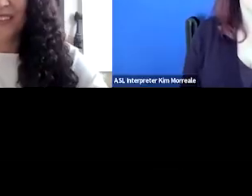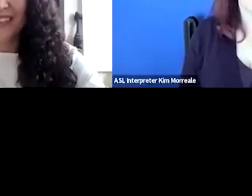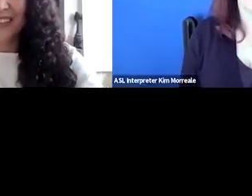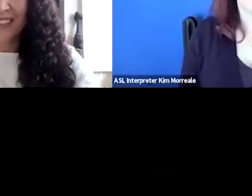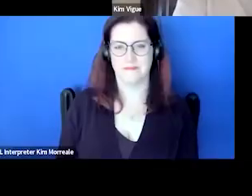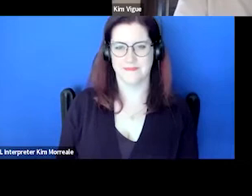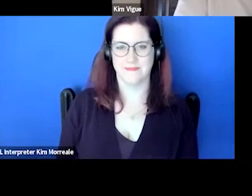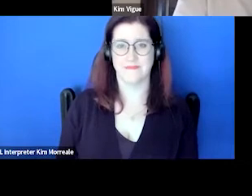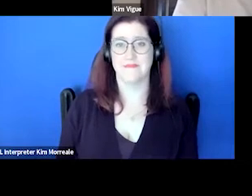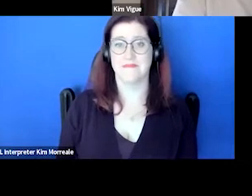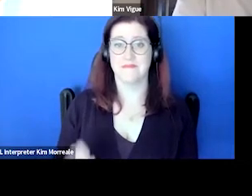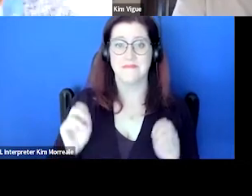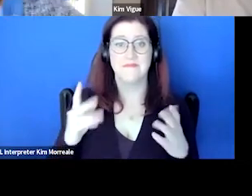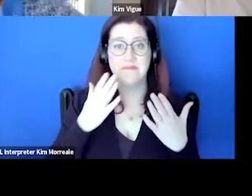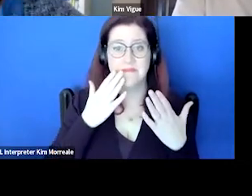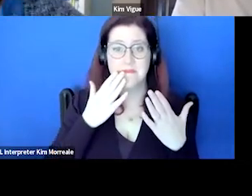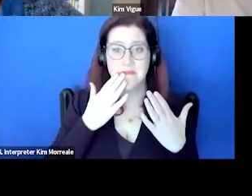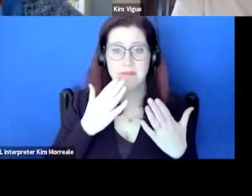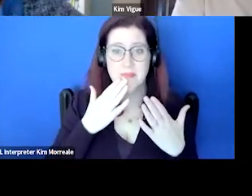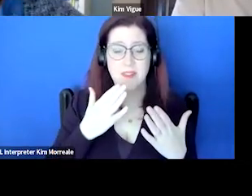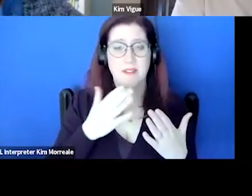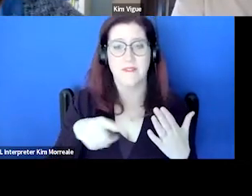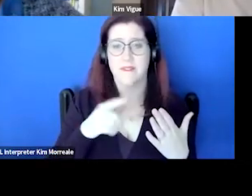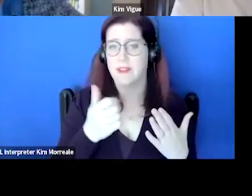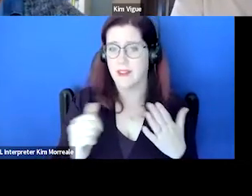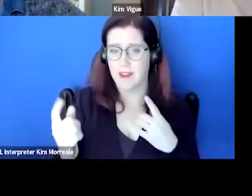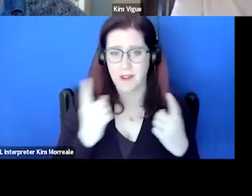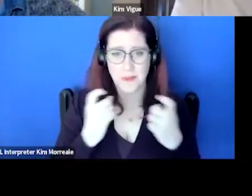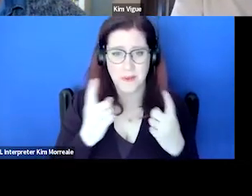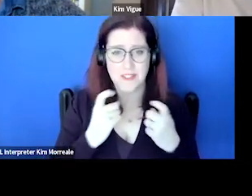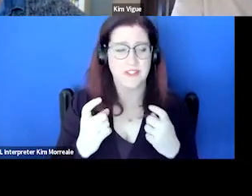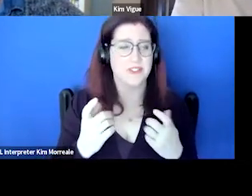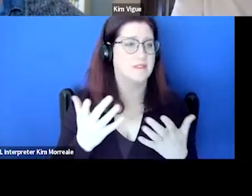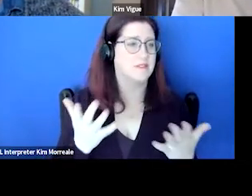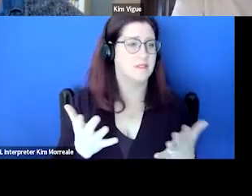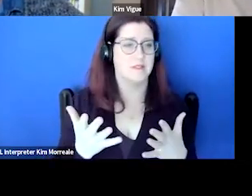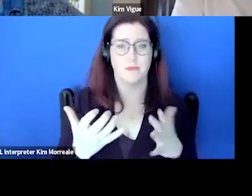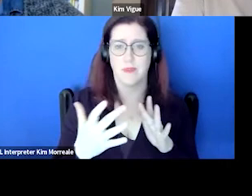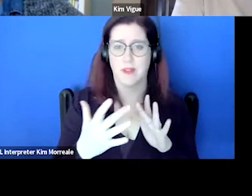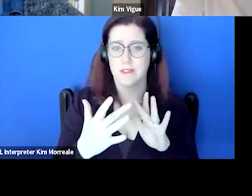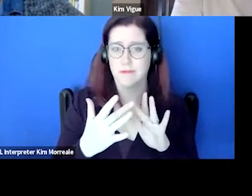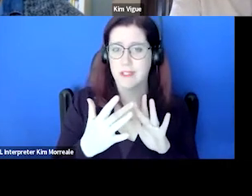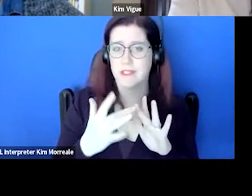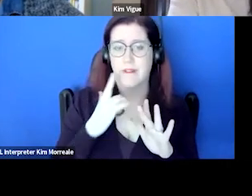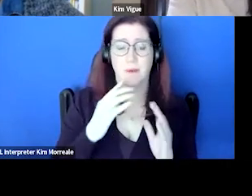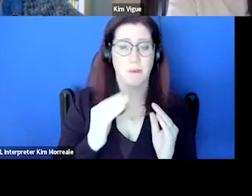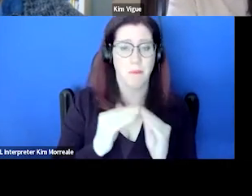All right, thank you. If anyone has a question or would like to reach out for any further information,